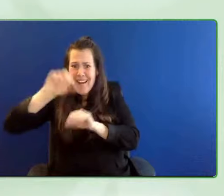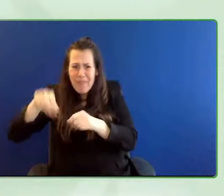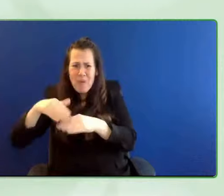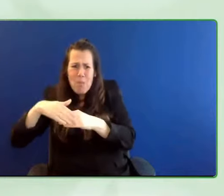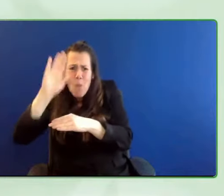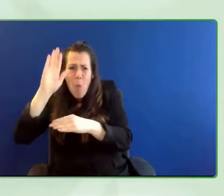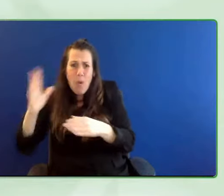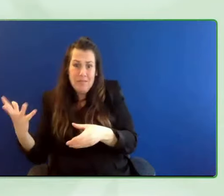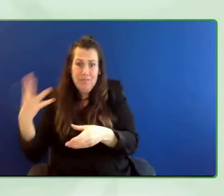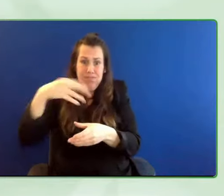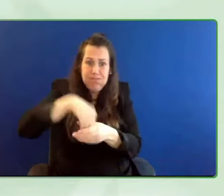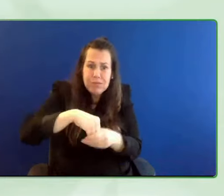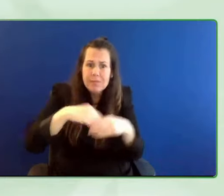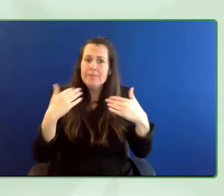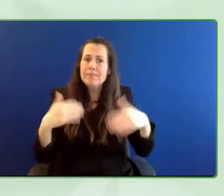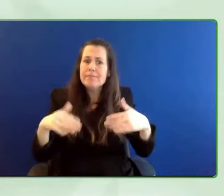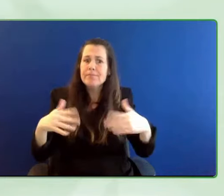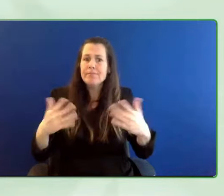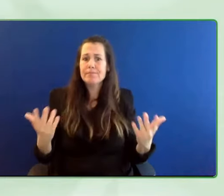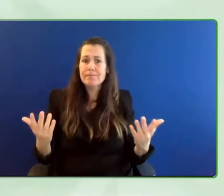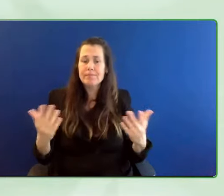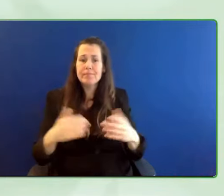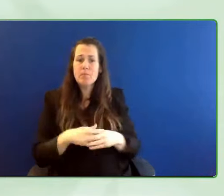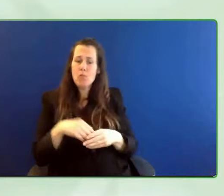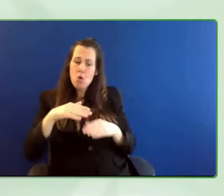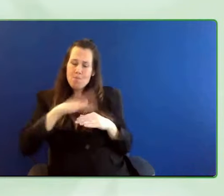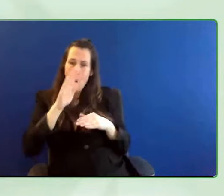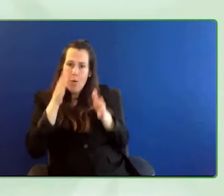system we need have treated solutions.